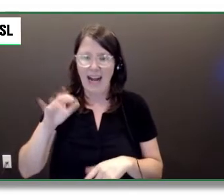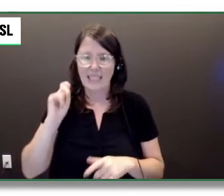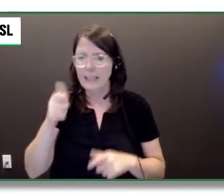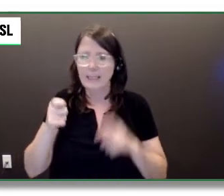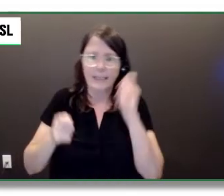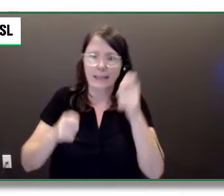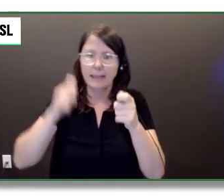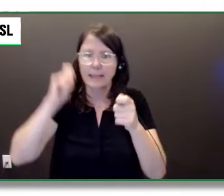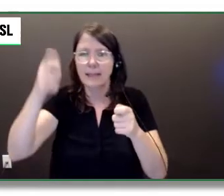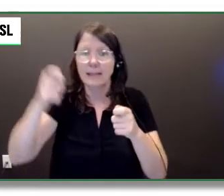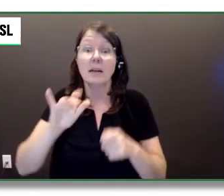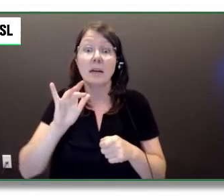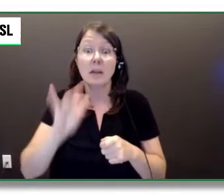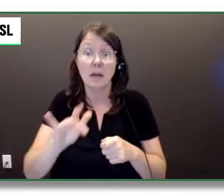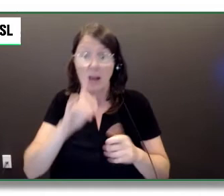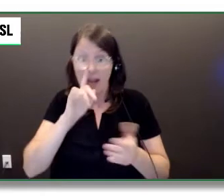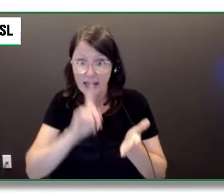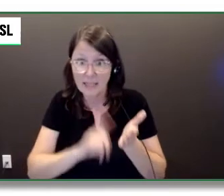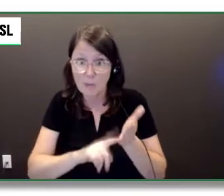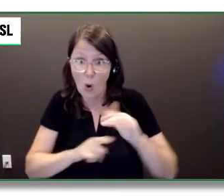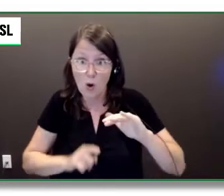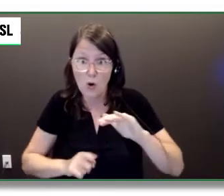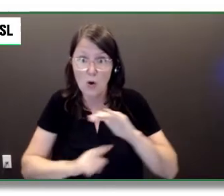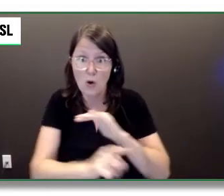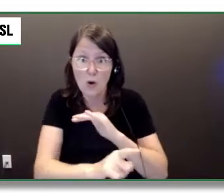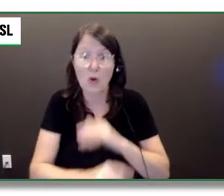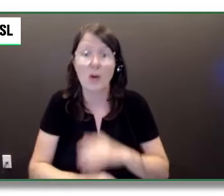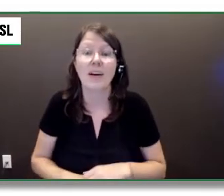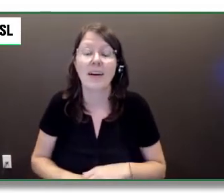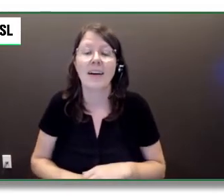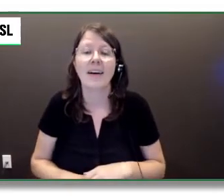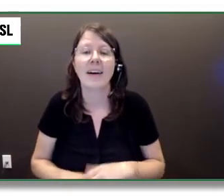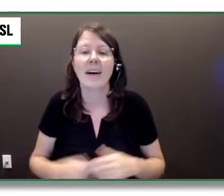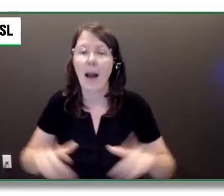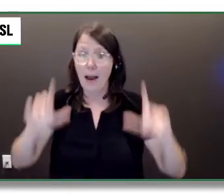map with points on it. I'll click on this one that says - Explore this Place.